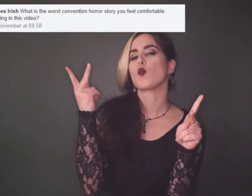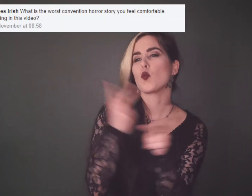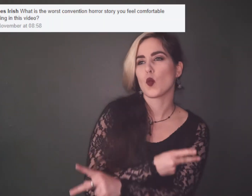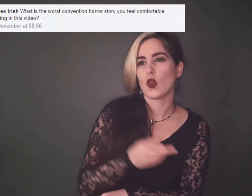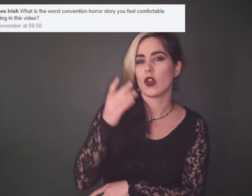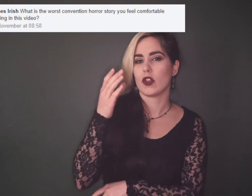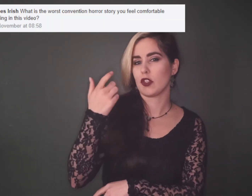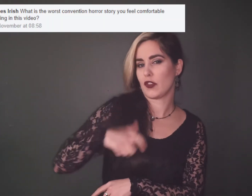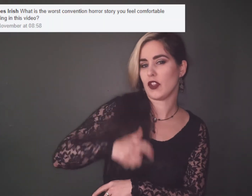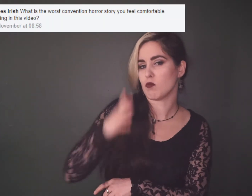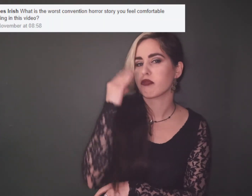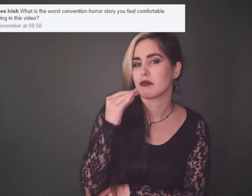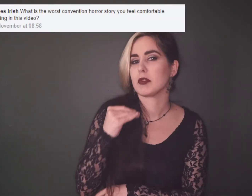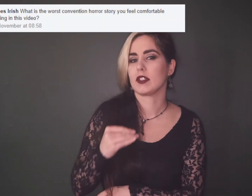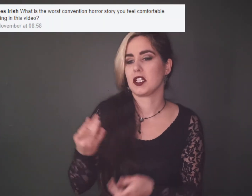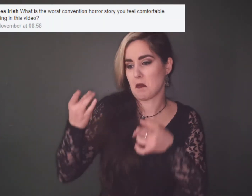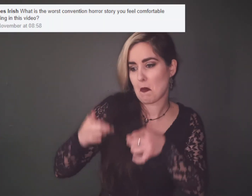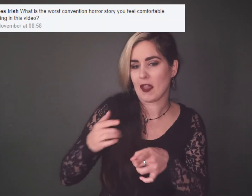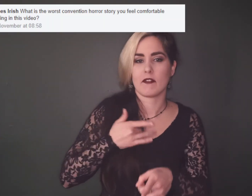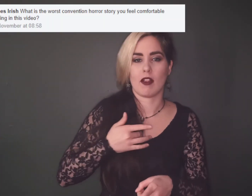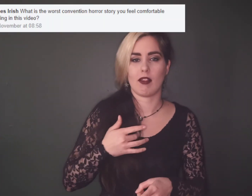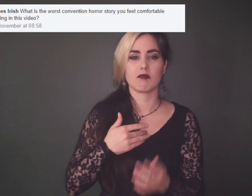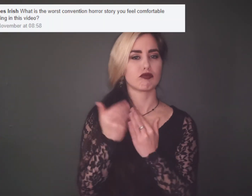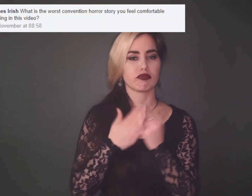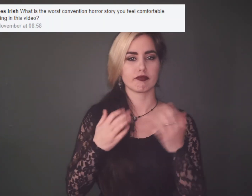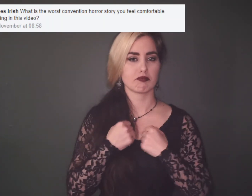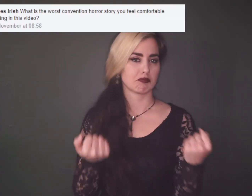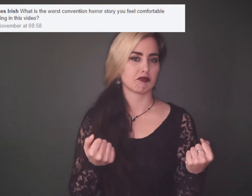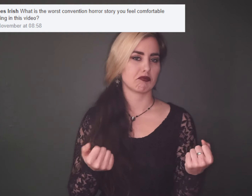What is the worst convention Horror Story you feel comfortable sharing in this video